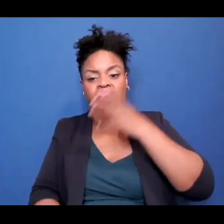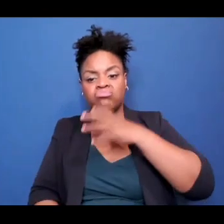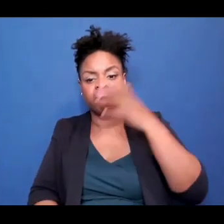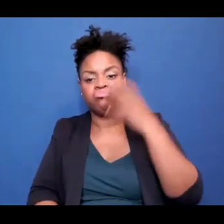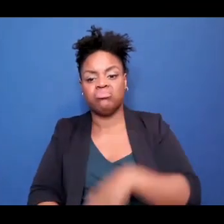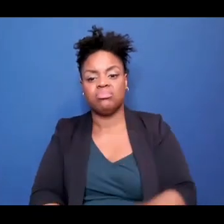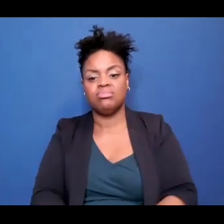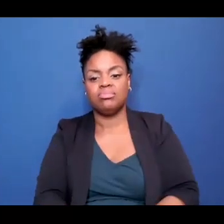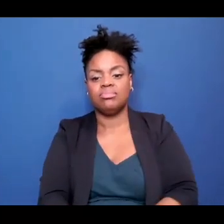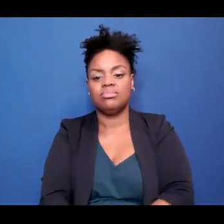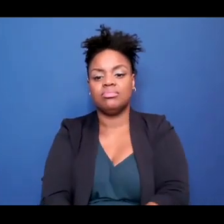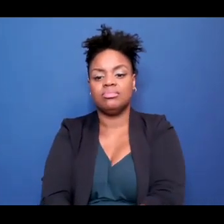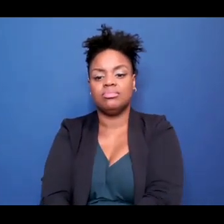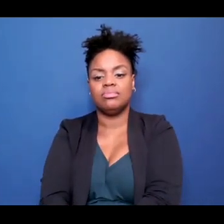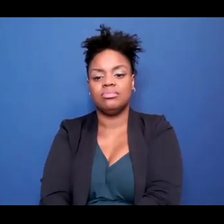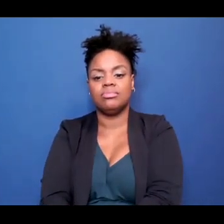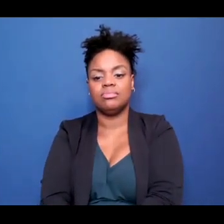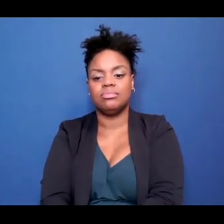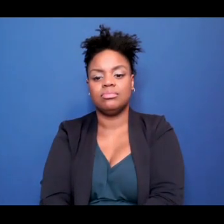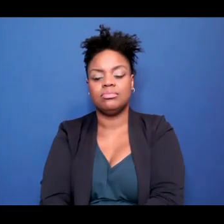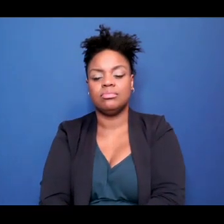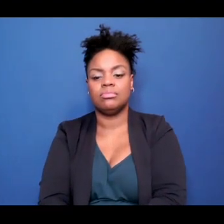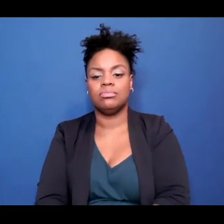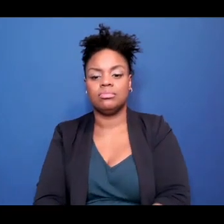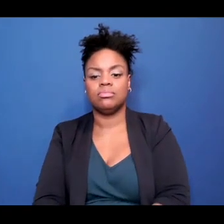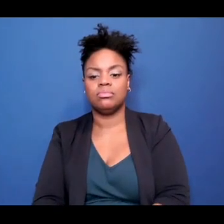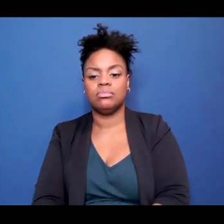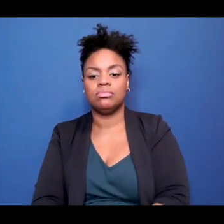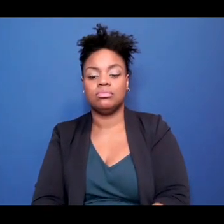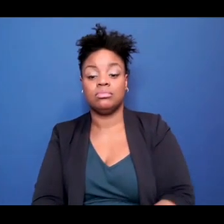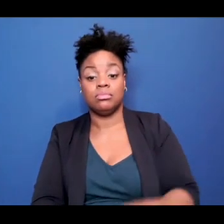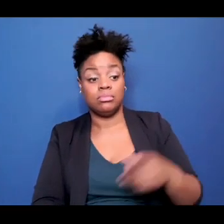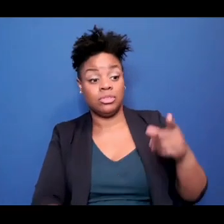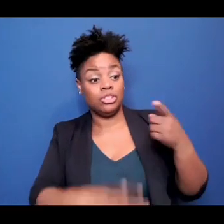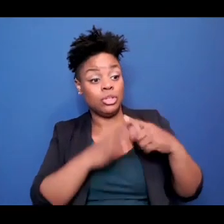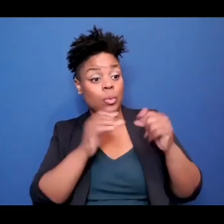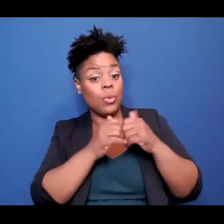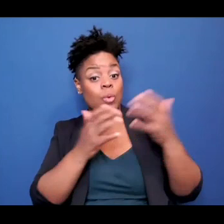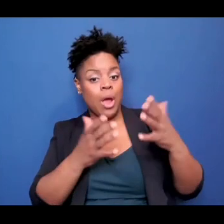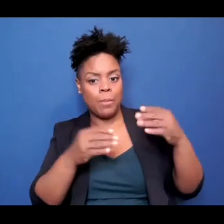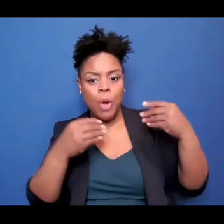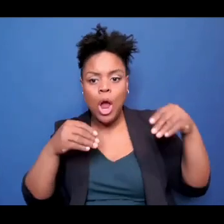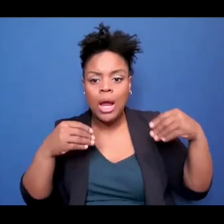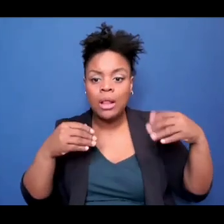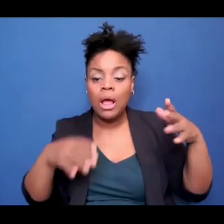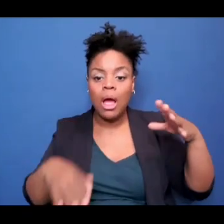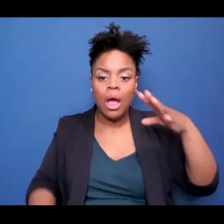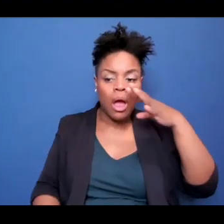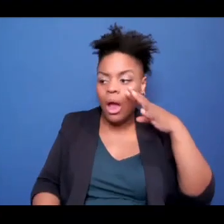AFRICAN AMERICAN COMMUNITIES UNDERWENT A TRANSITION FROM A POSITION OF MARKET EXCLUSION TO A POSITION OF MARKET